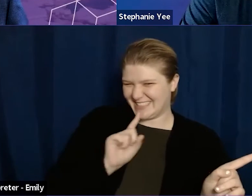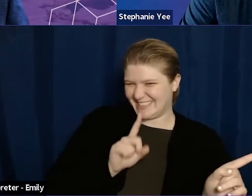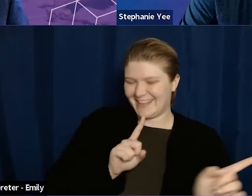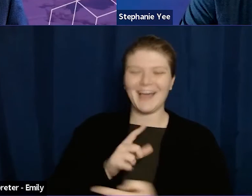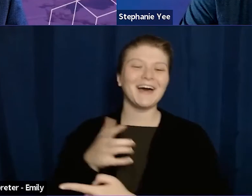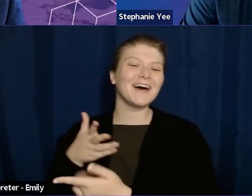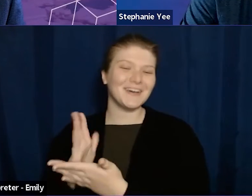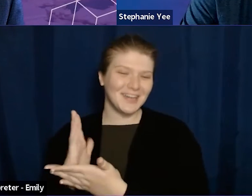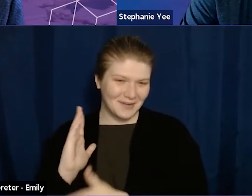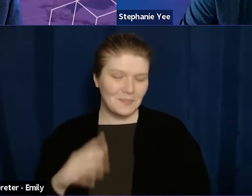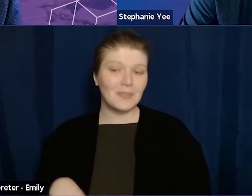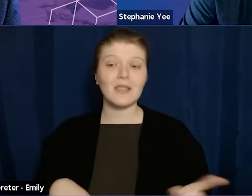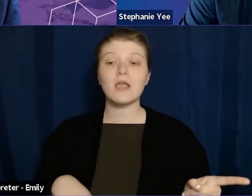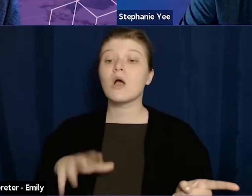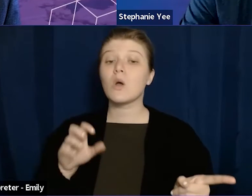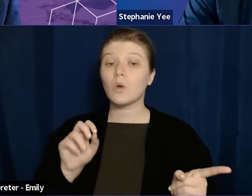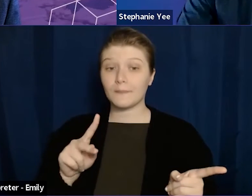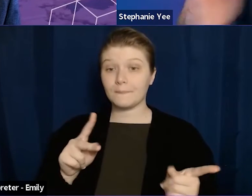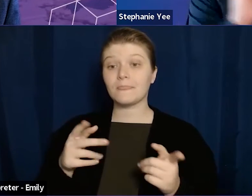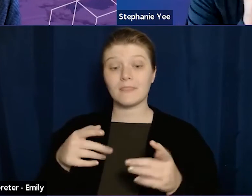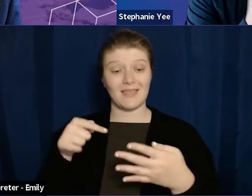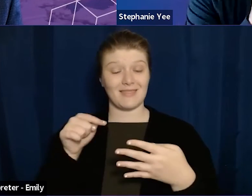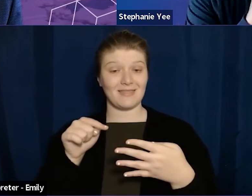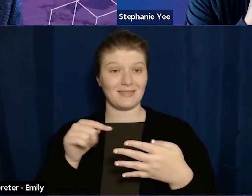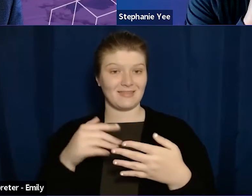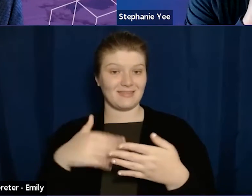Jeremy Leffler: Okay. So this is asking about the budget page.